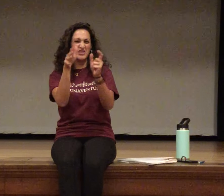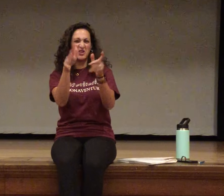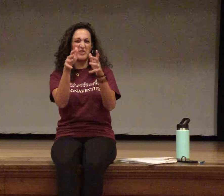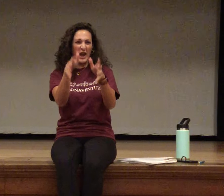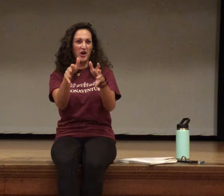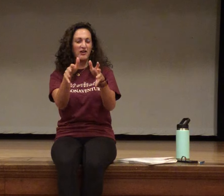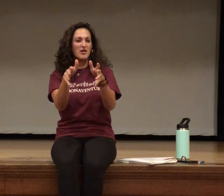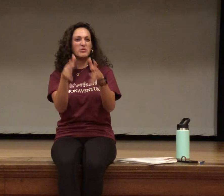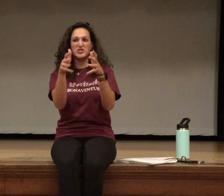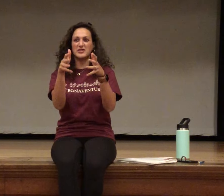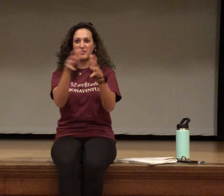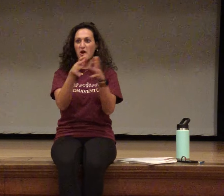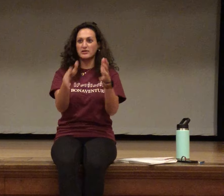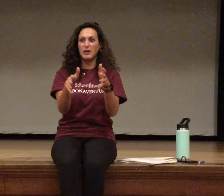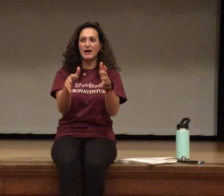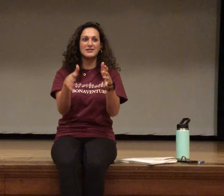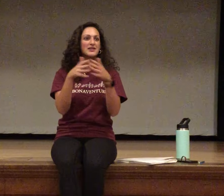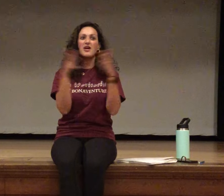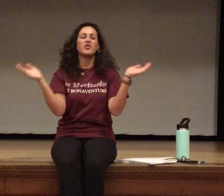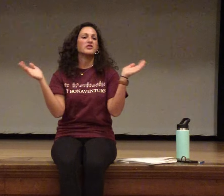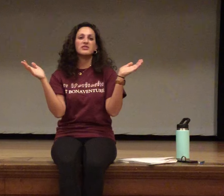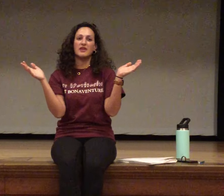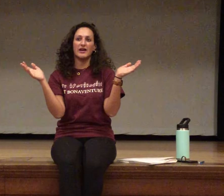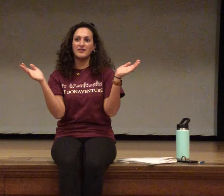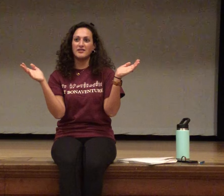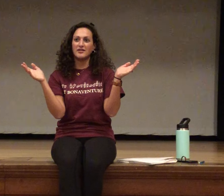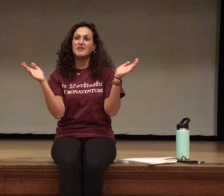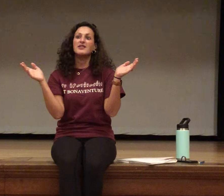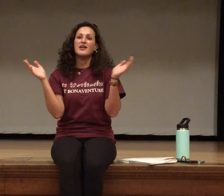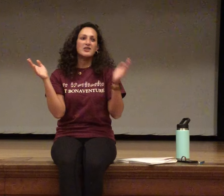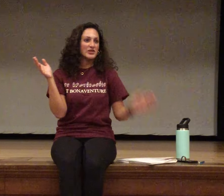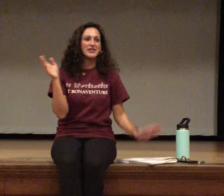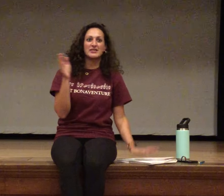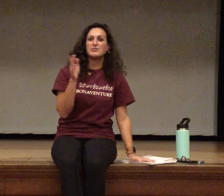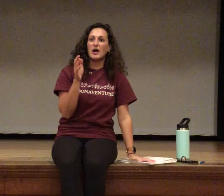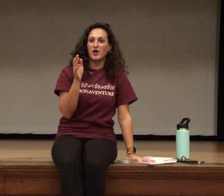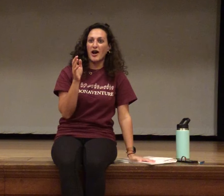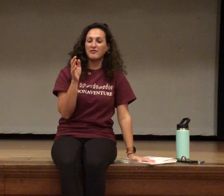they're still there but just in the wrong spots they'll still get it just like this paragraph